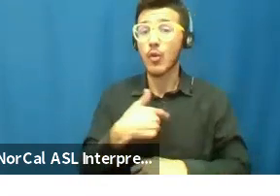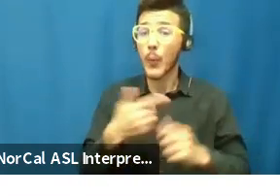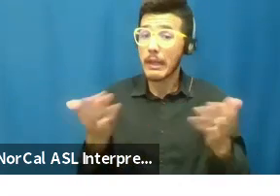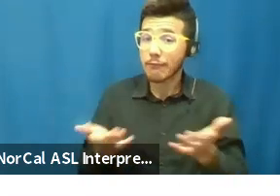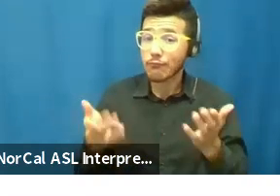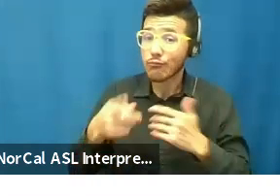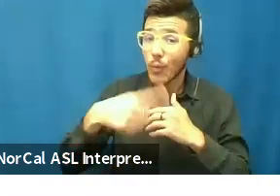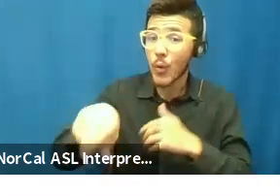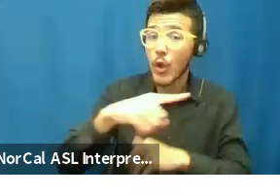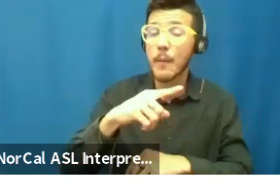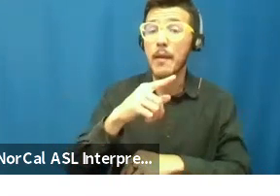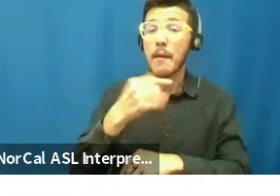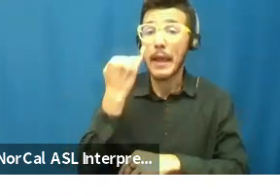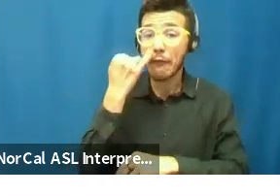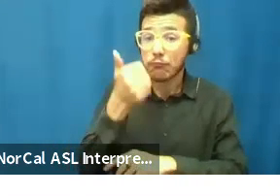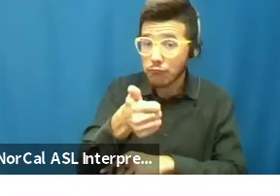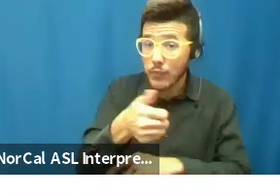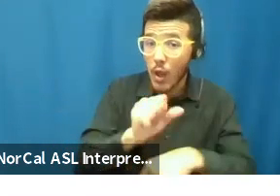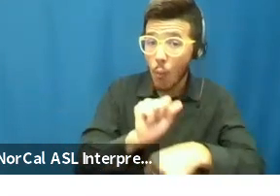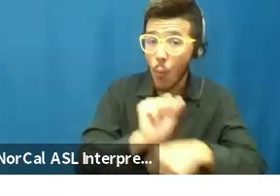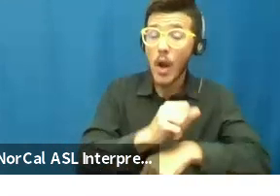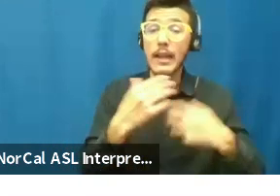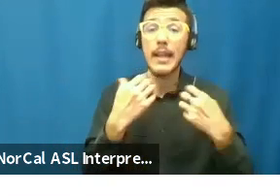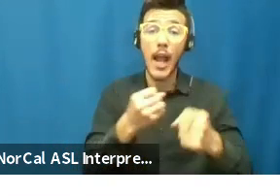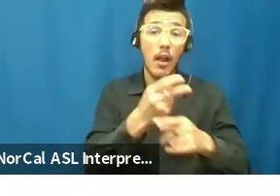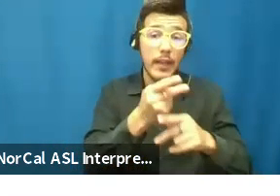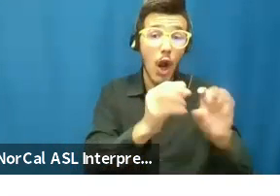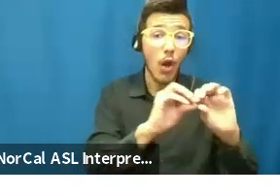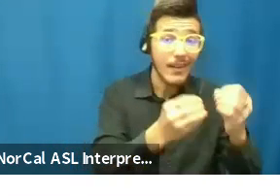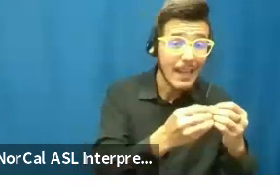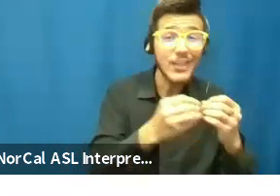again, you work within a healthcare organization, a setting, and you are working on leading